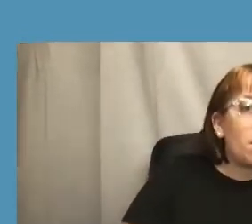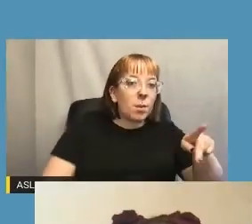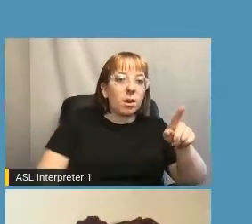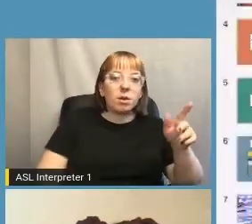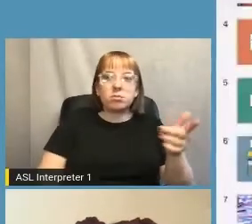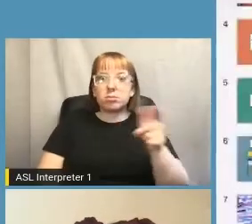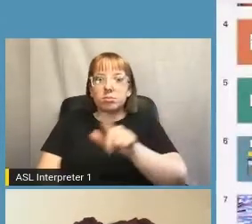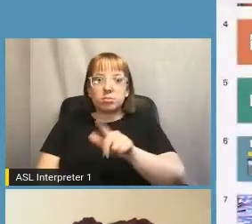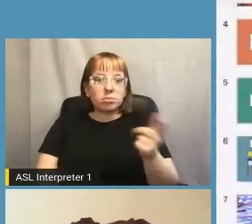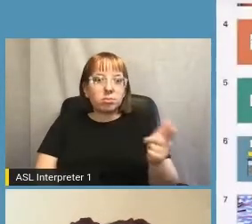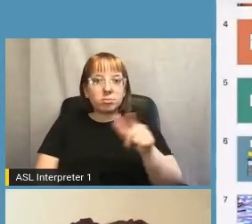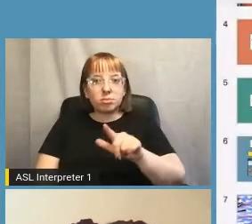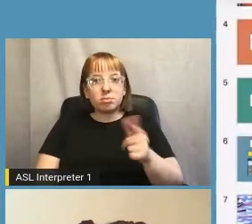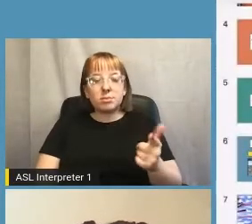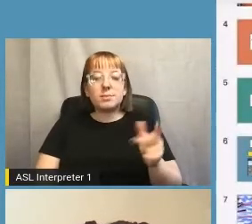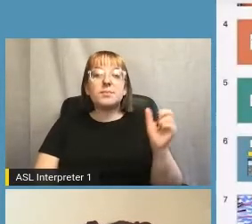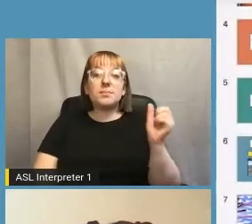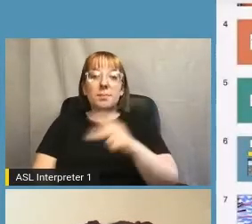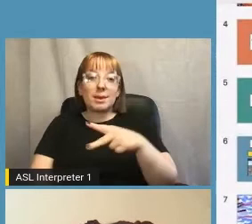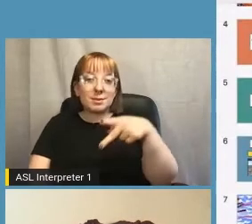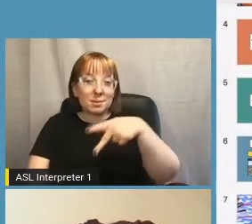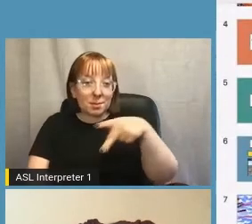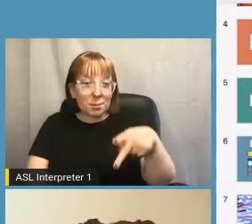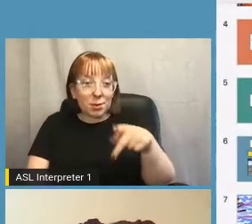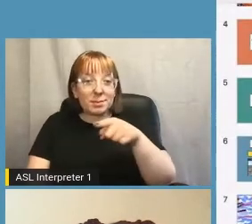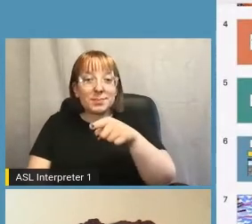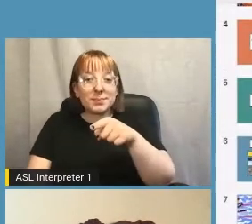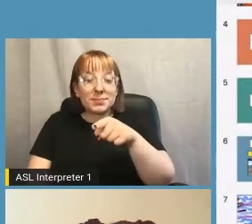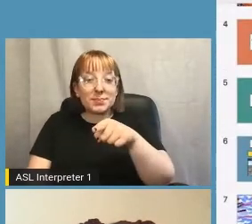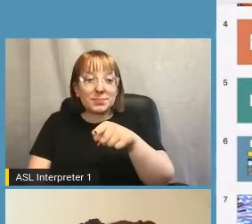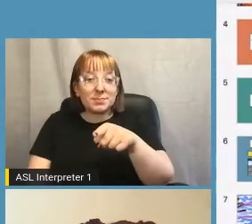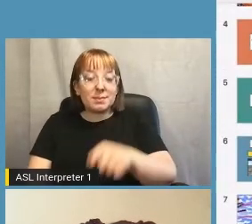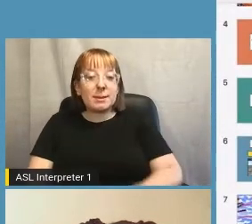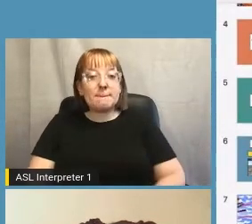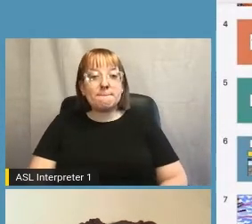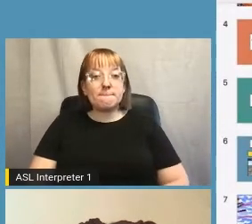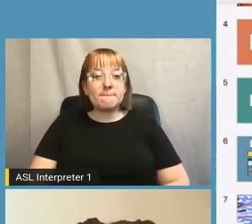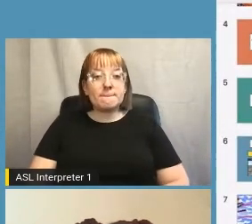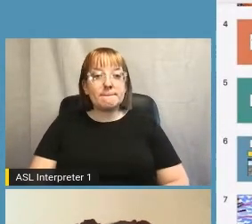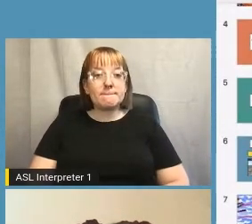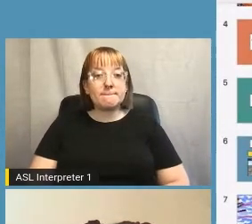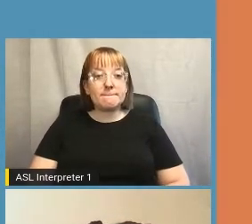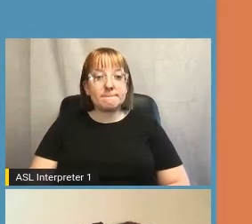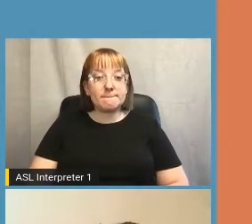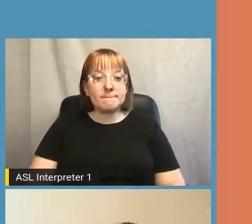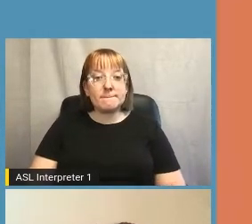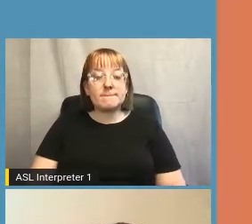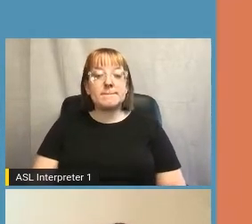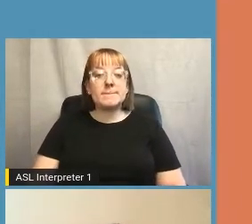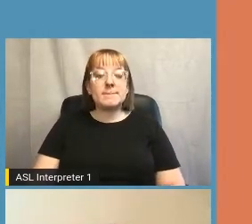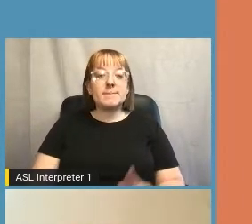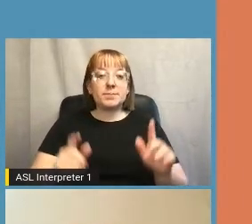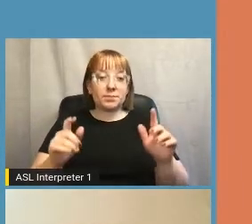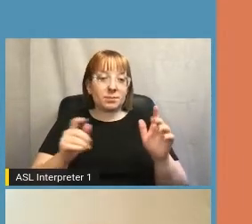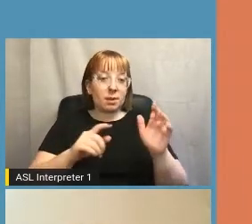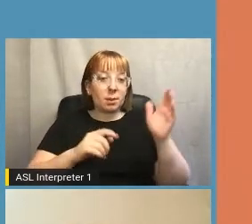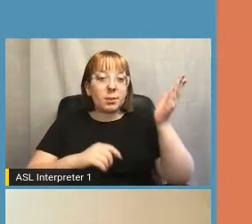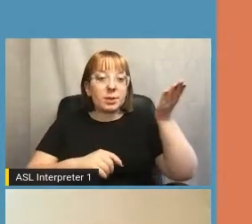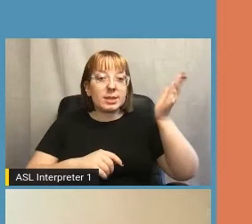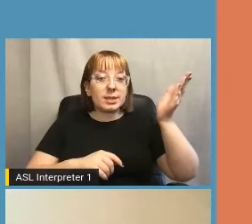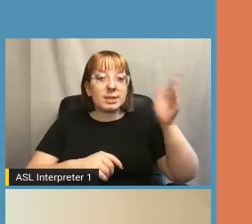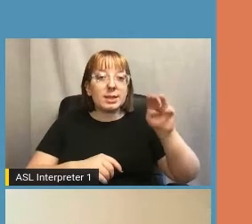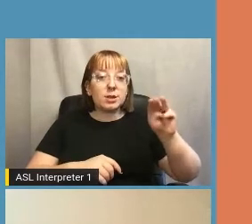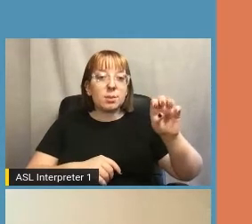so we're back to here and um getting presentation mode and so one of the differences in second life